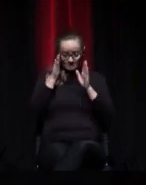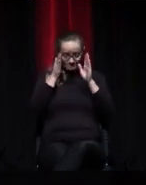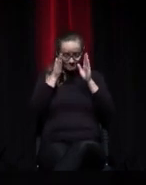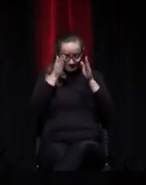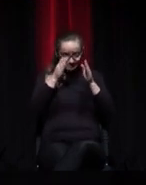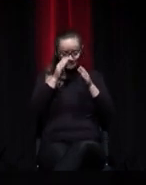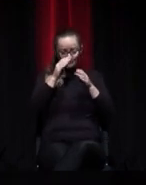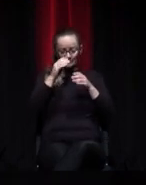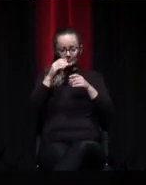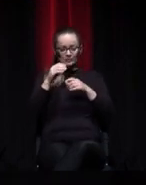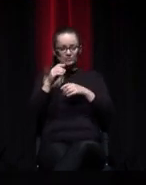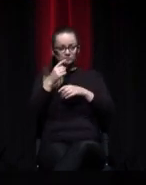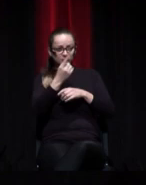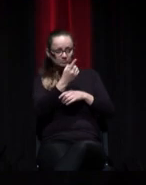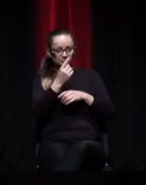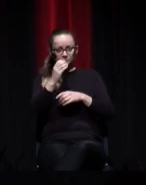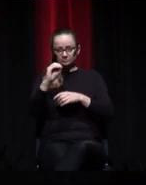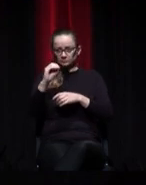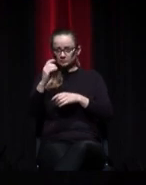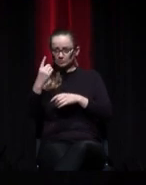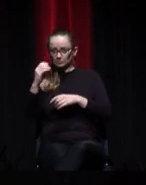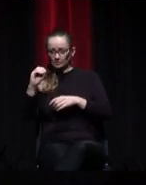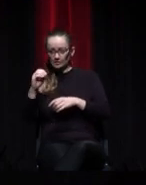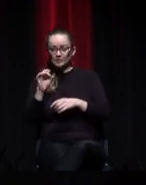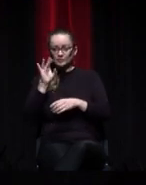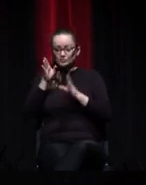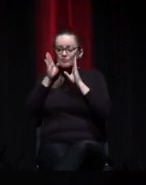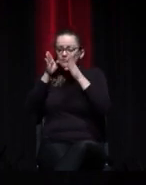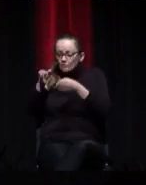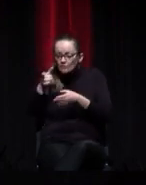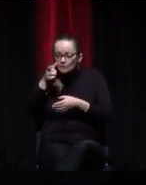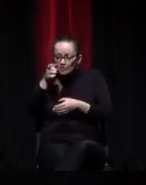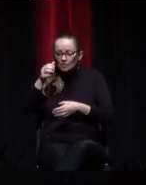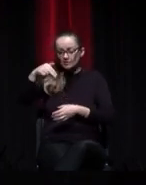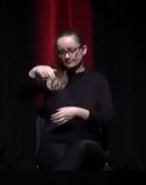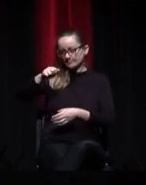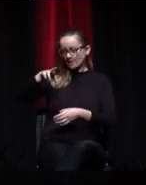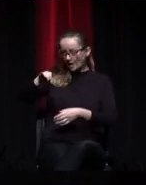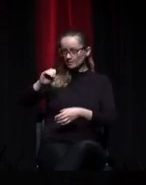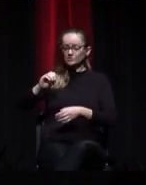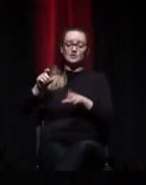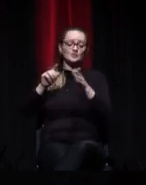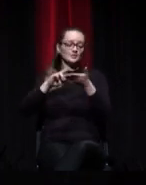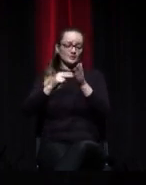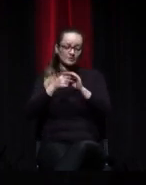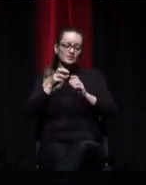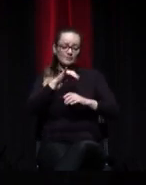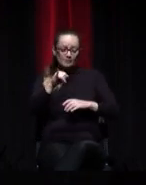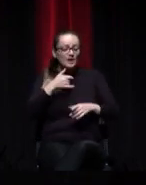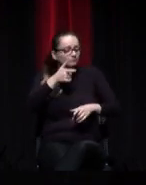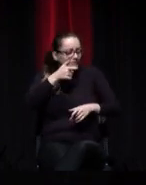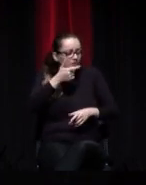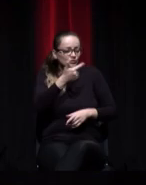which is interested in "Narcos", so you're also interested in "Peaky Blinders" and in violence alone.